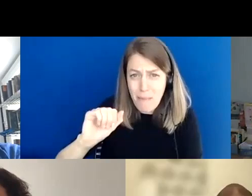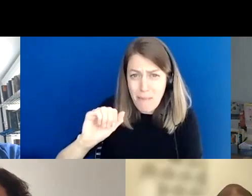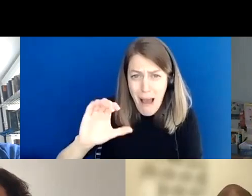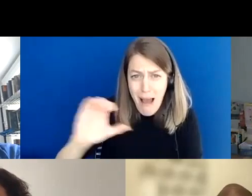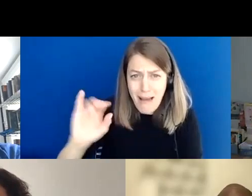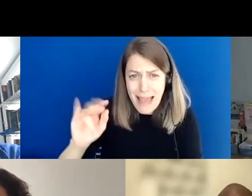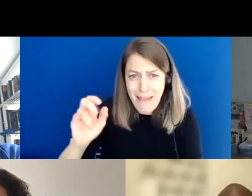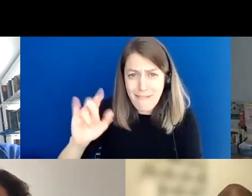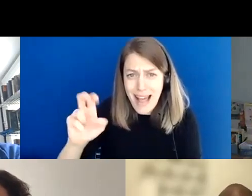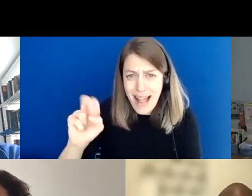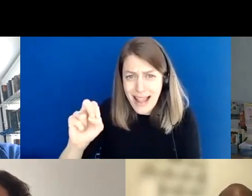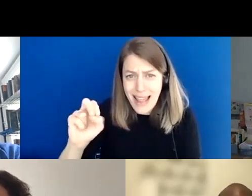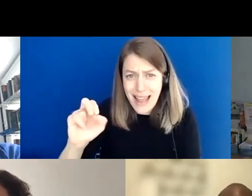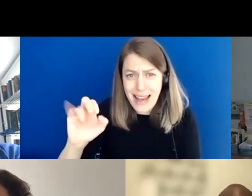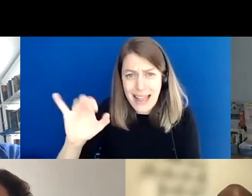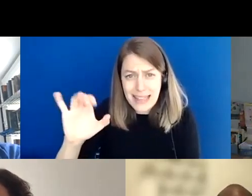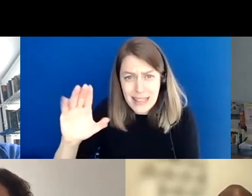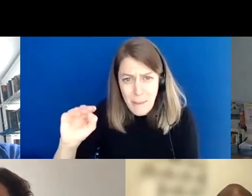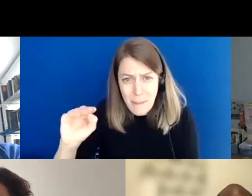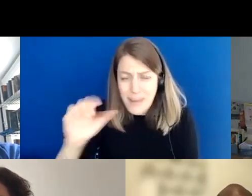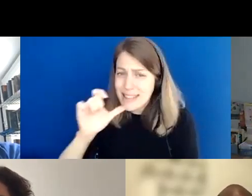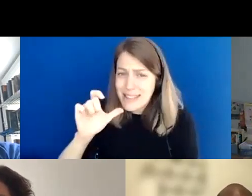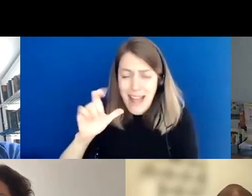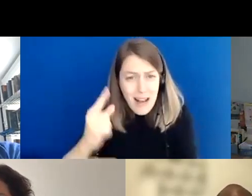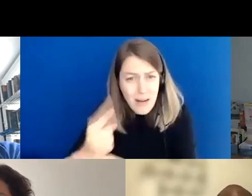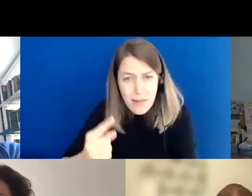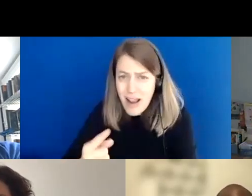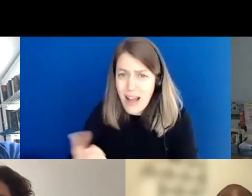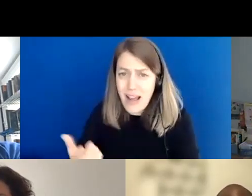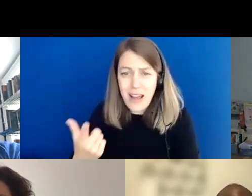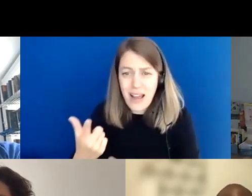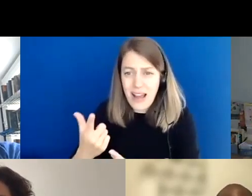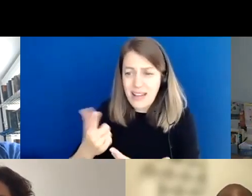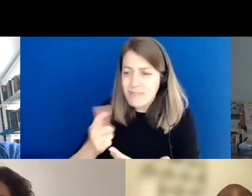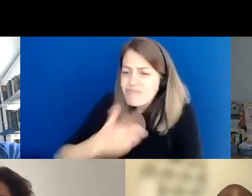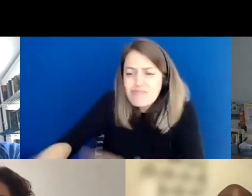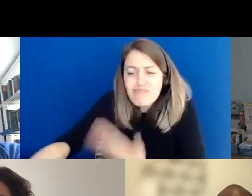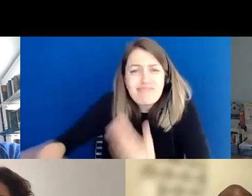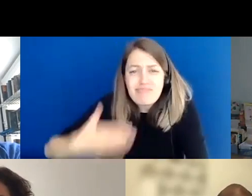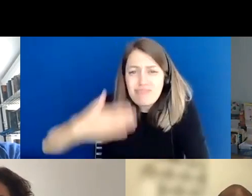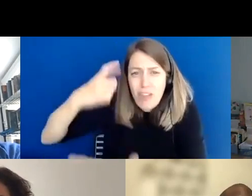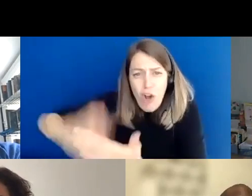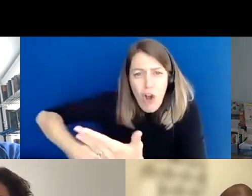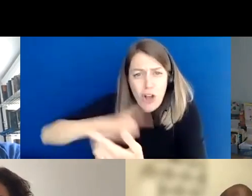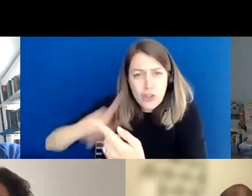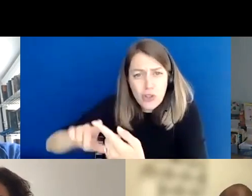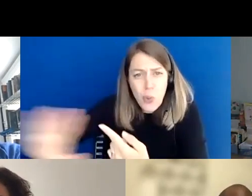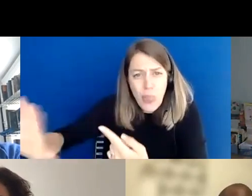no matter the cost to the victim's human dignity. The philosopher, Immanuel Kant,